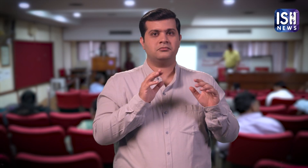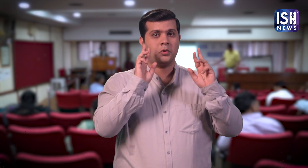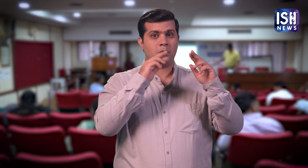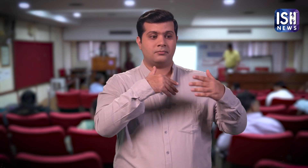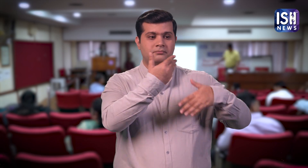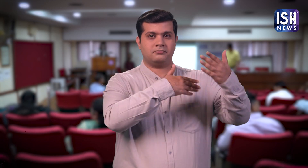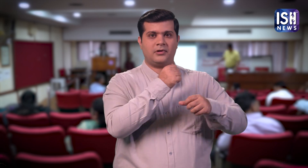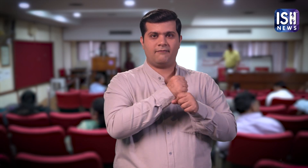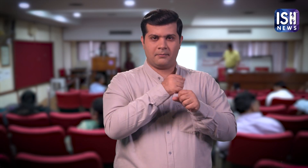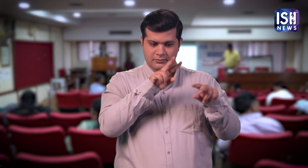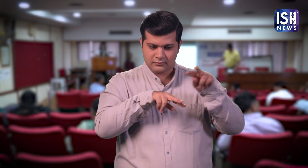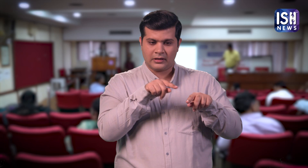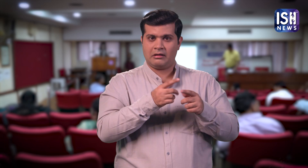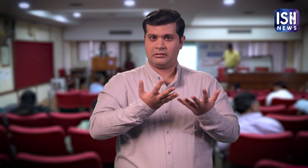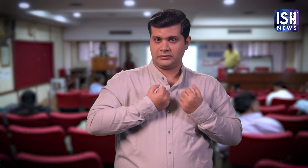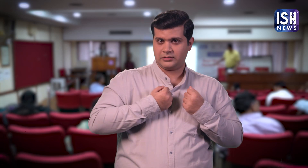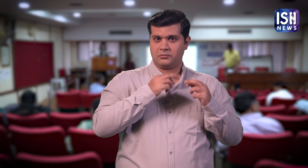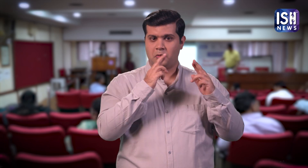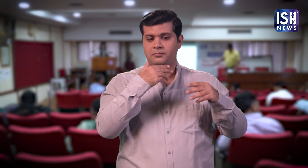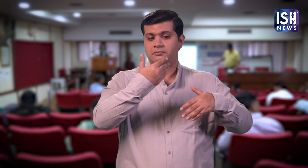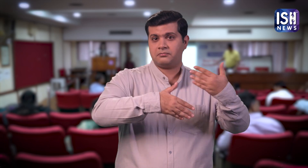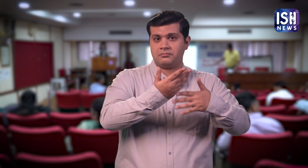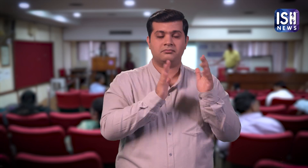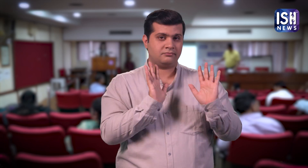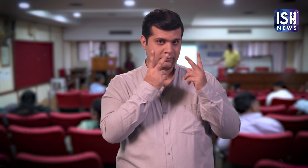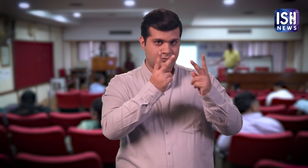We will have to wait and see whether the government accepts or not.